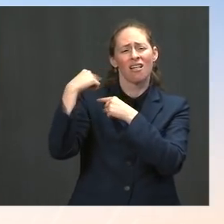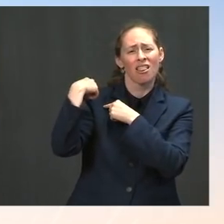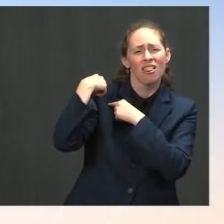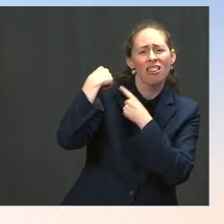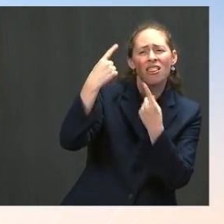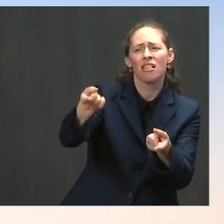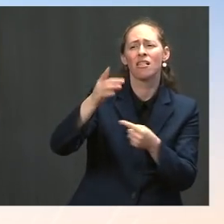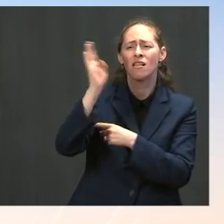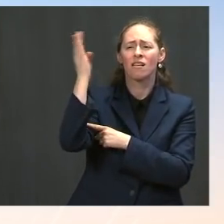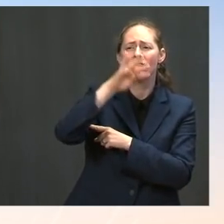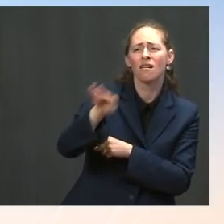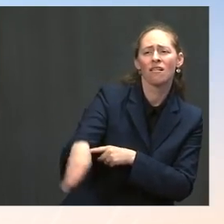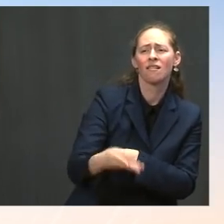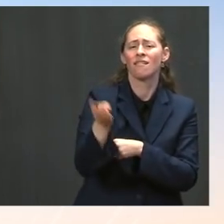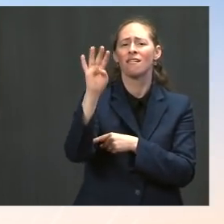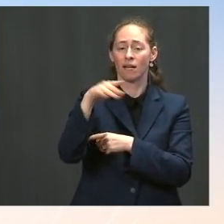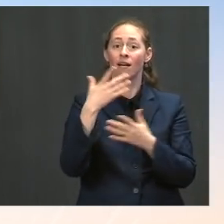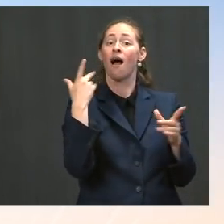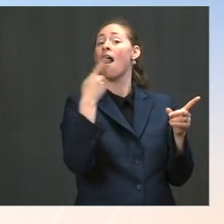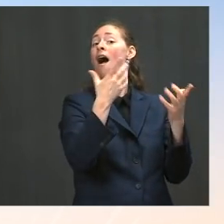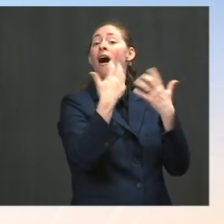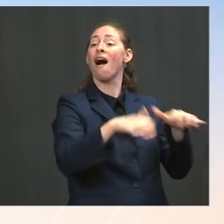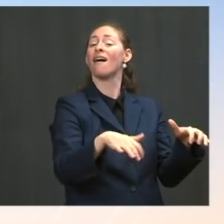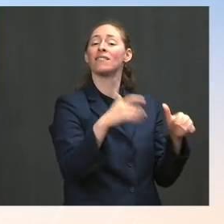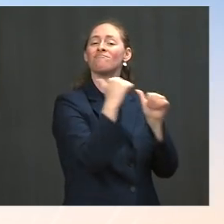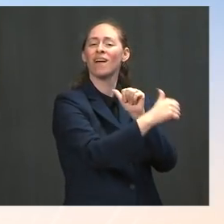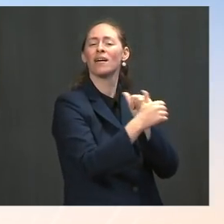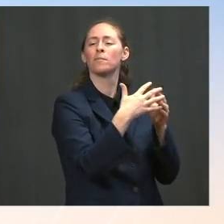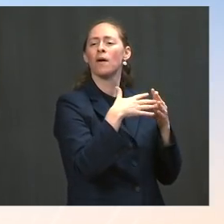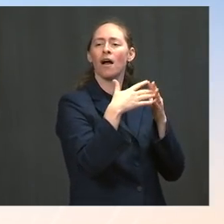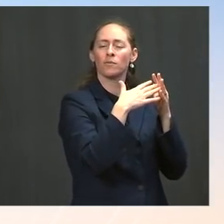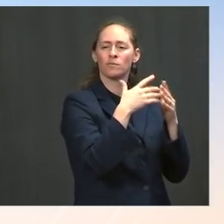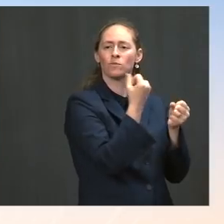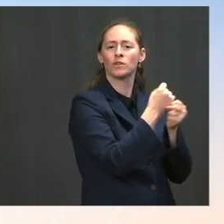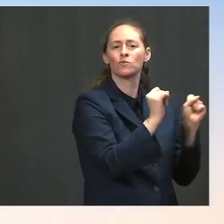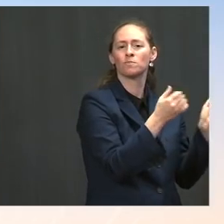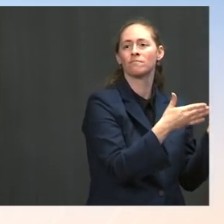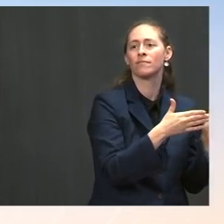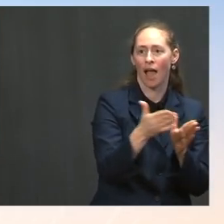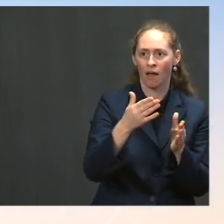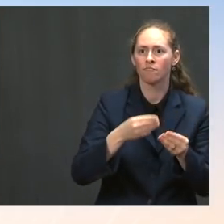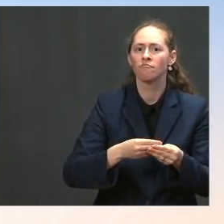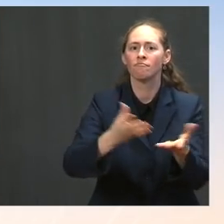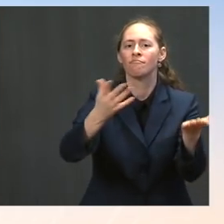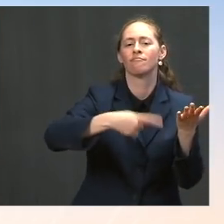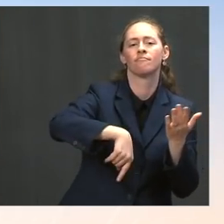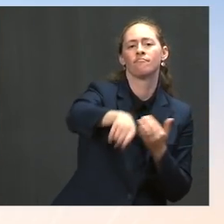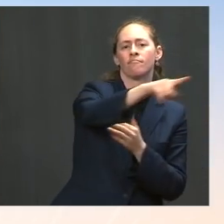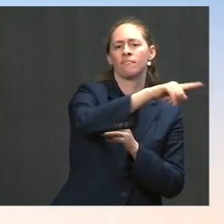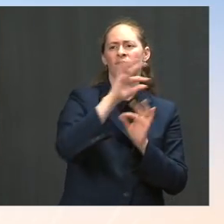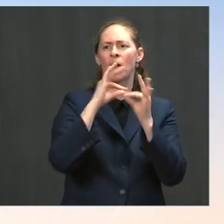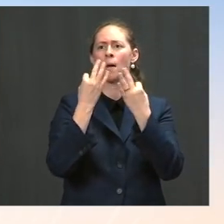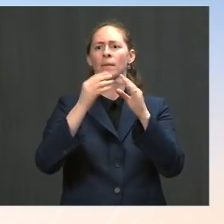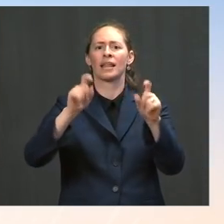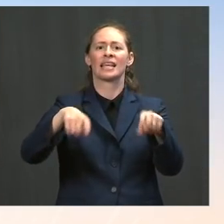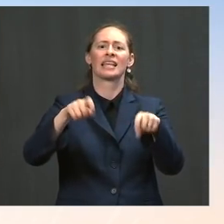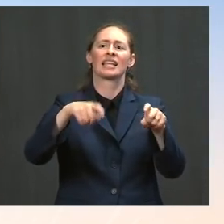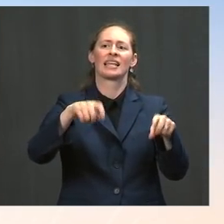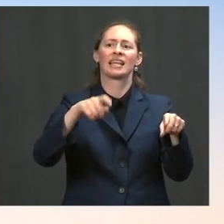getting that assistance out to the American public. We've seen great progress. Millions of people are working today who were not working the day he took office.